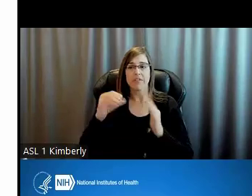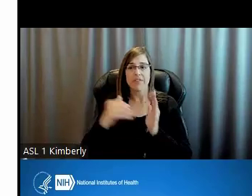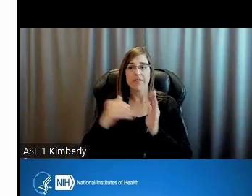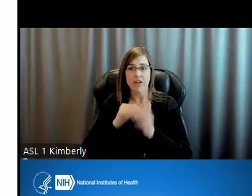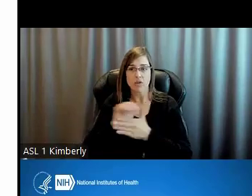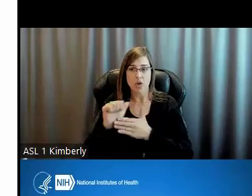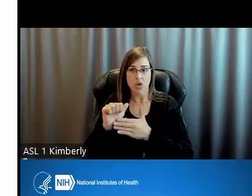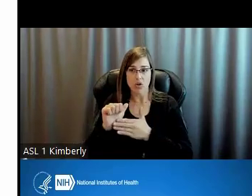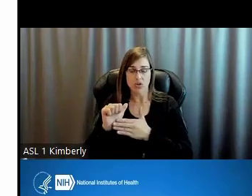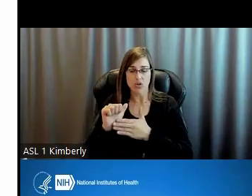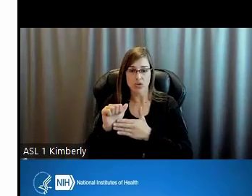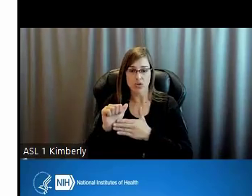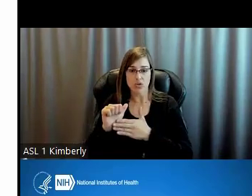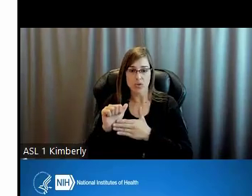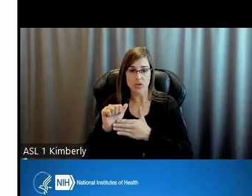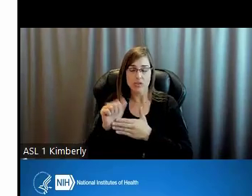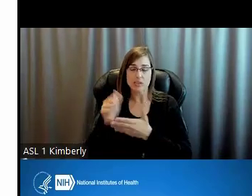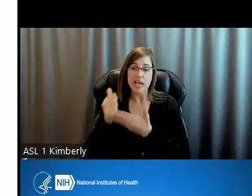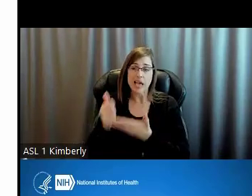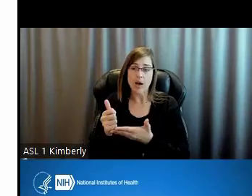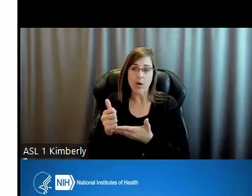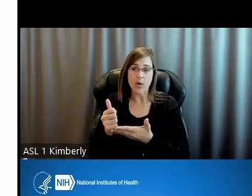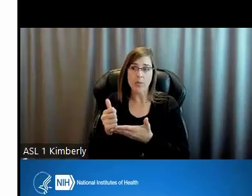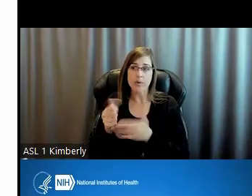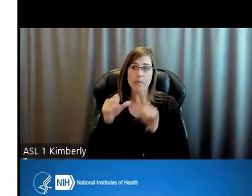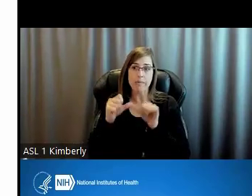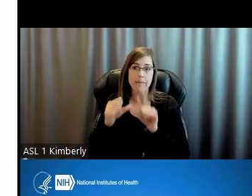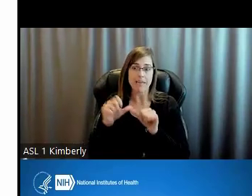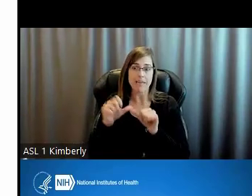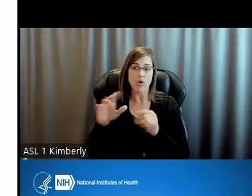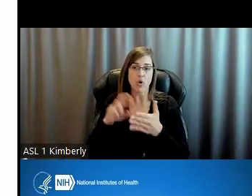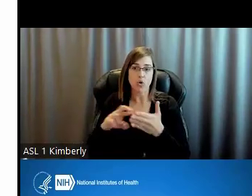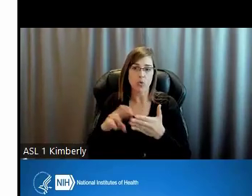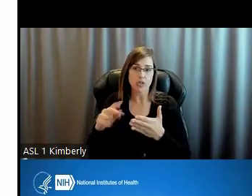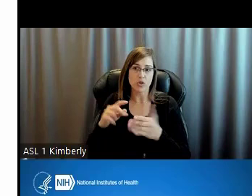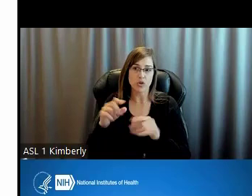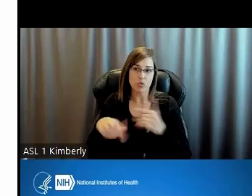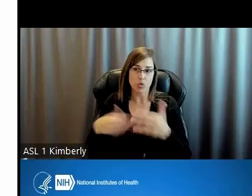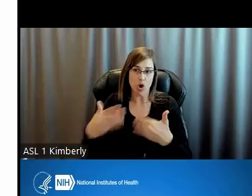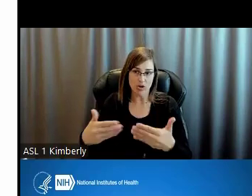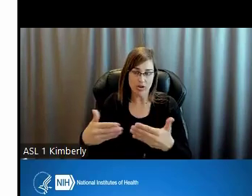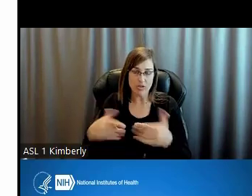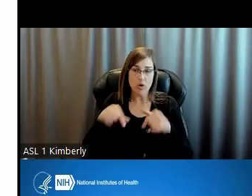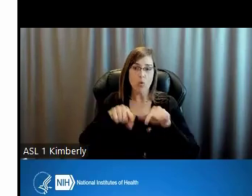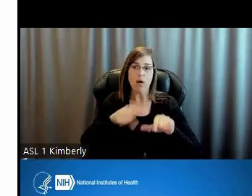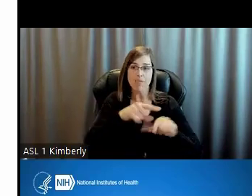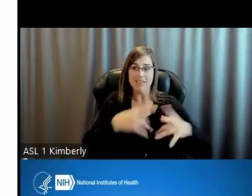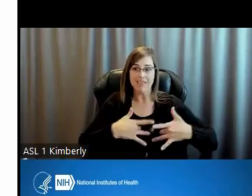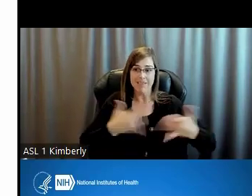to help you maintain your research progress while this event is going on.